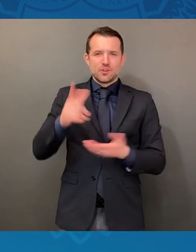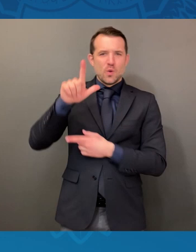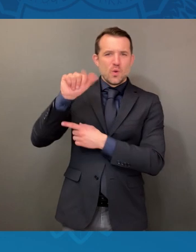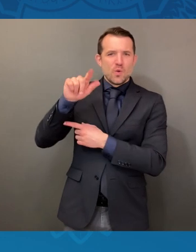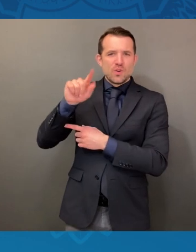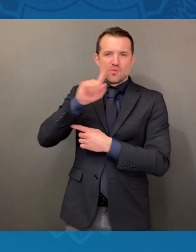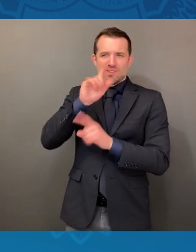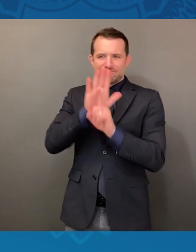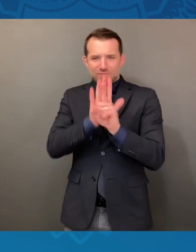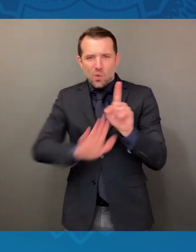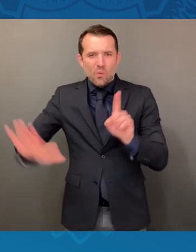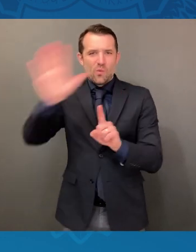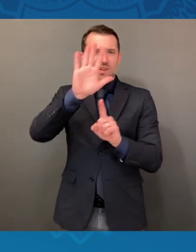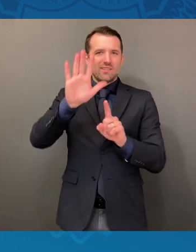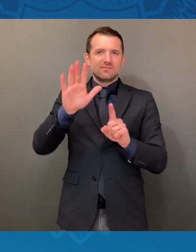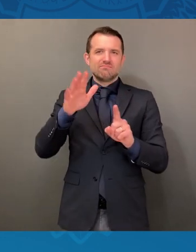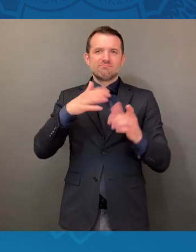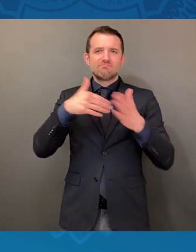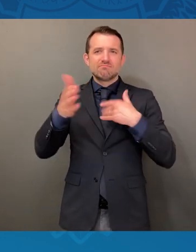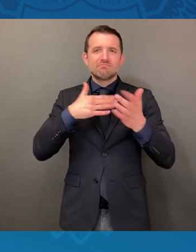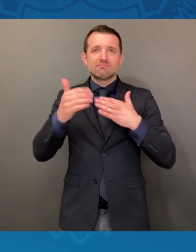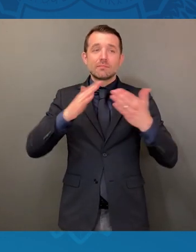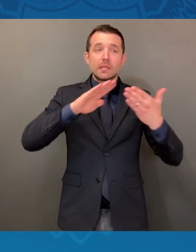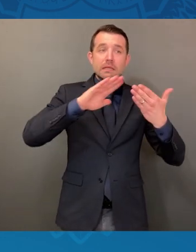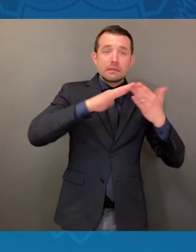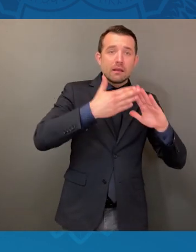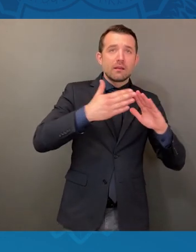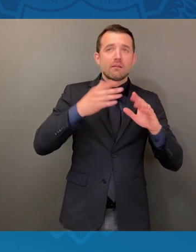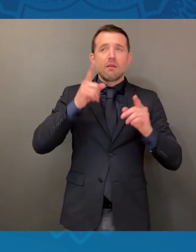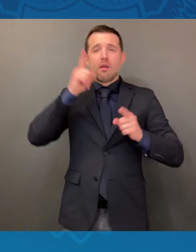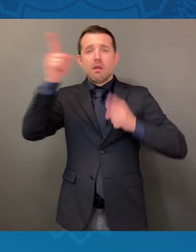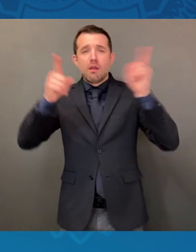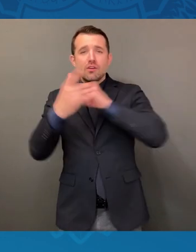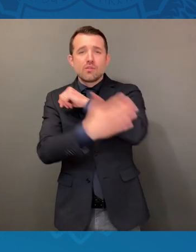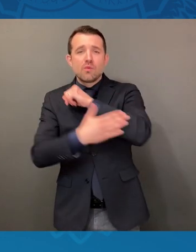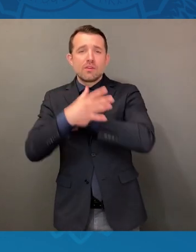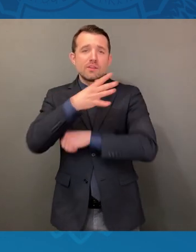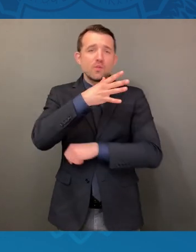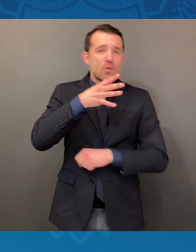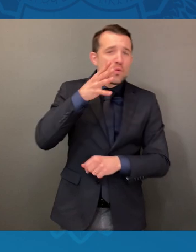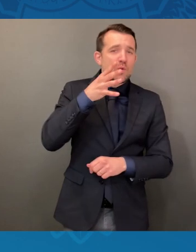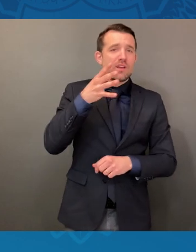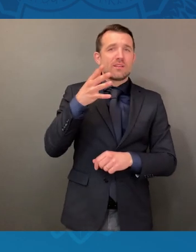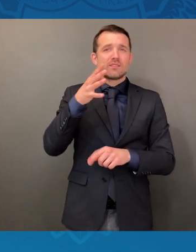be they facing the challenges of the climate crisis or the challenge that we have in terms of making sure